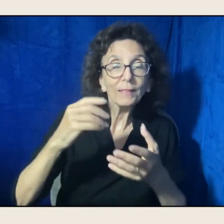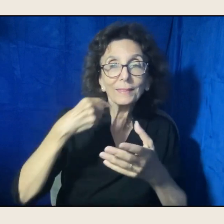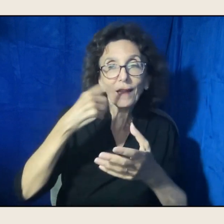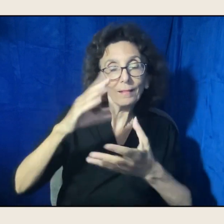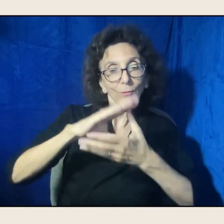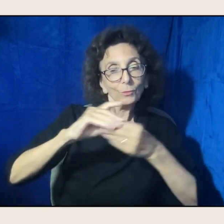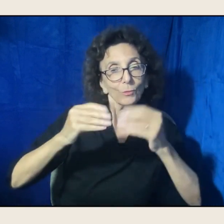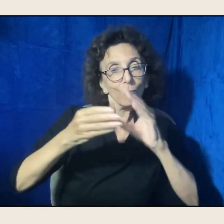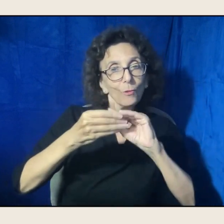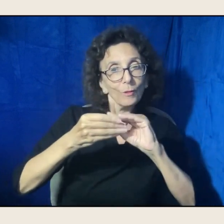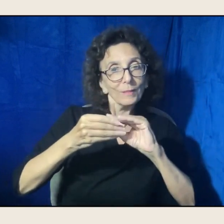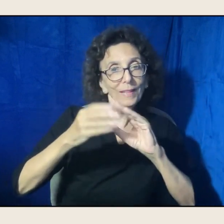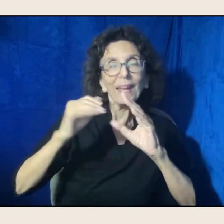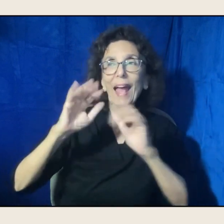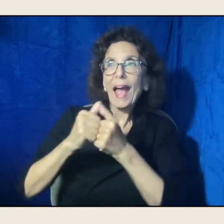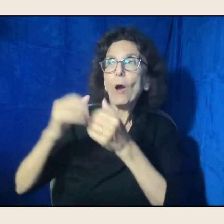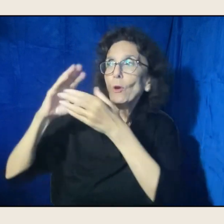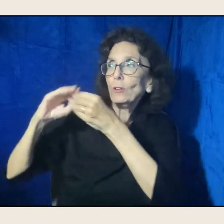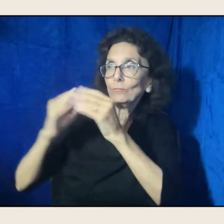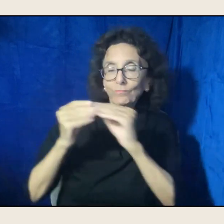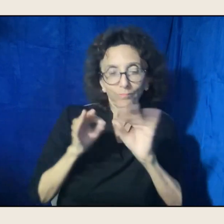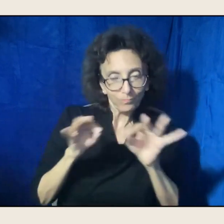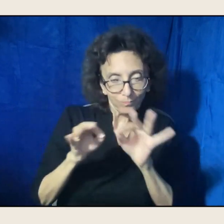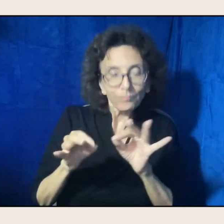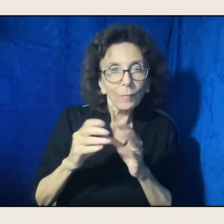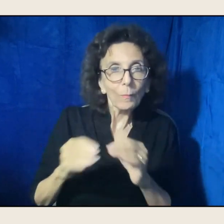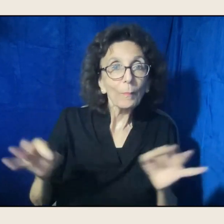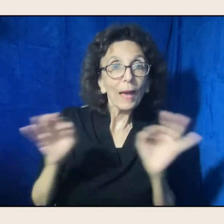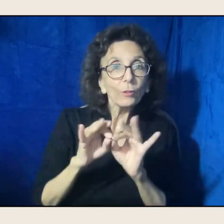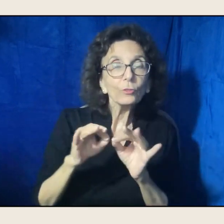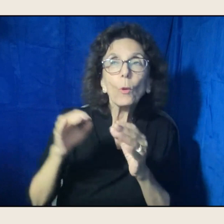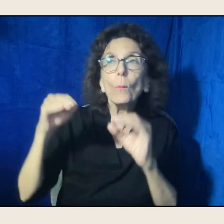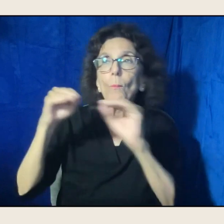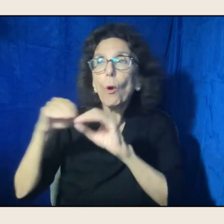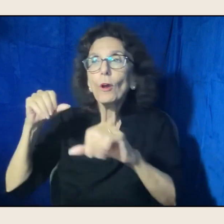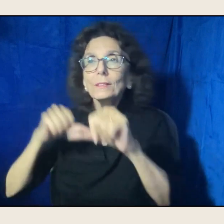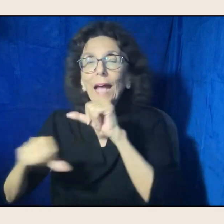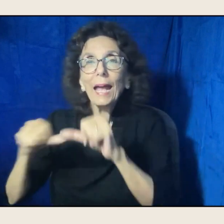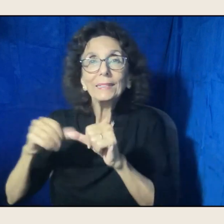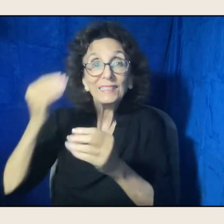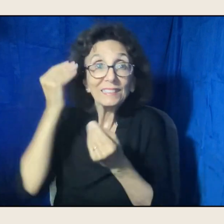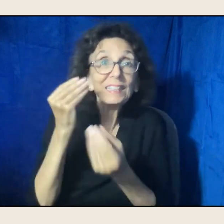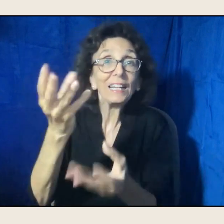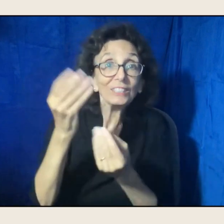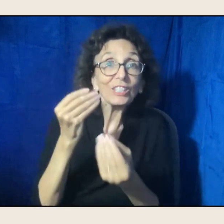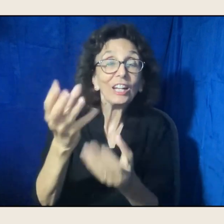So just getting more scientists sharing more dreadful information isn't actually going to work.